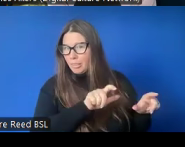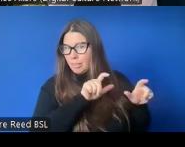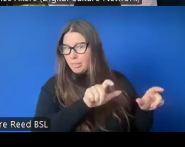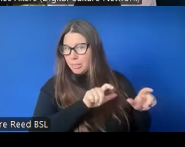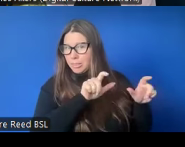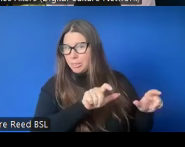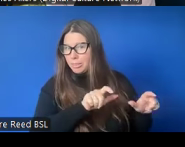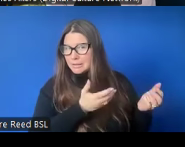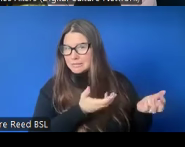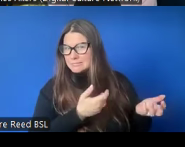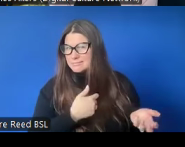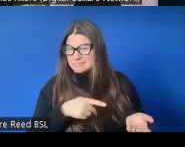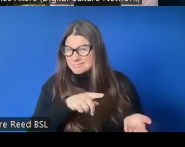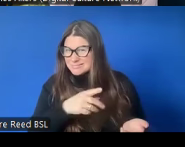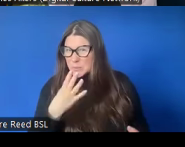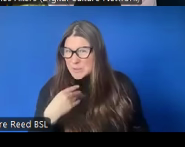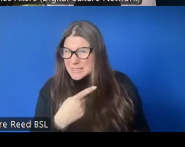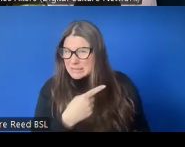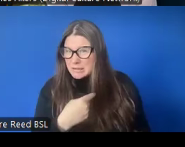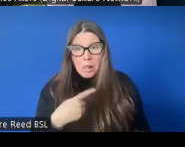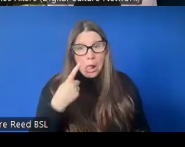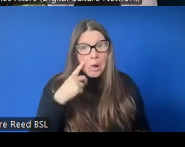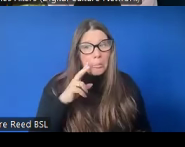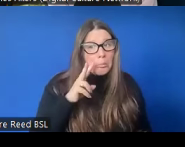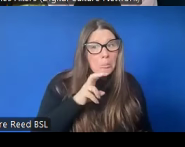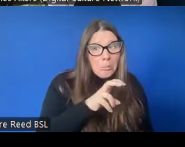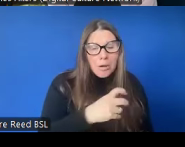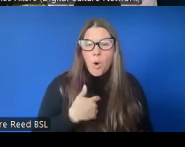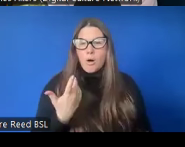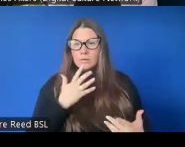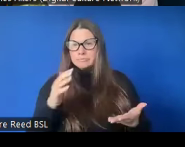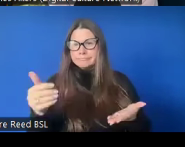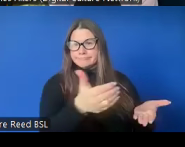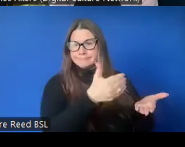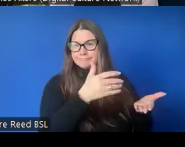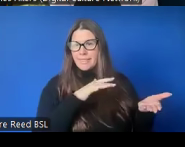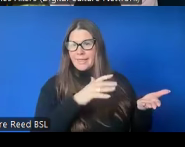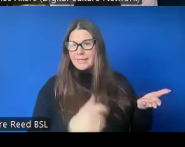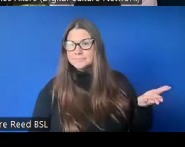Are we actually using it? Hopefully, we can talk about some of the ways that you can potentially use that data today